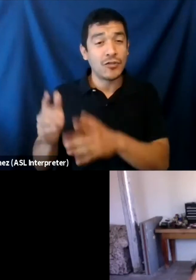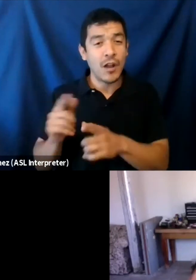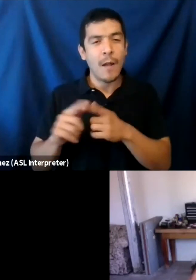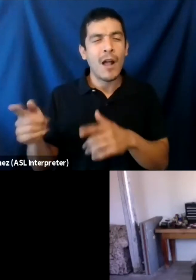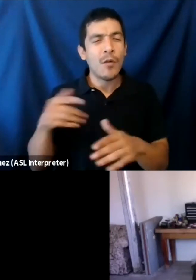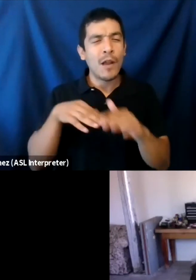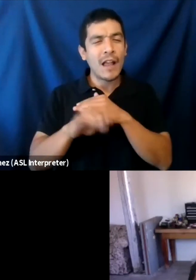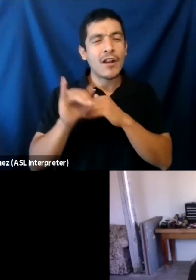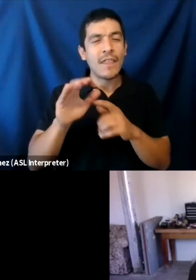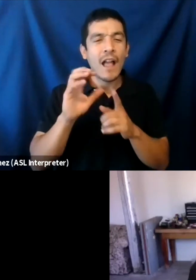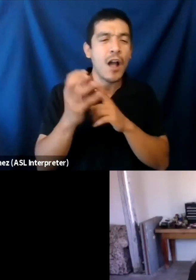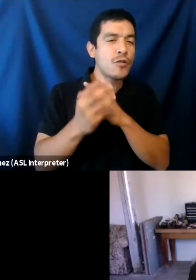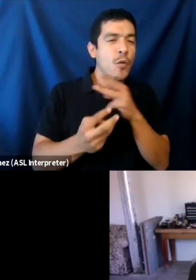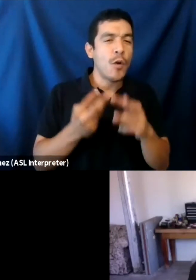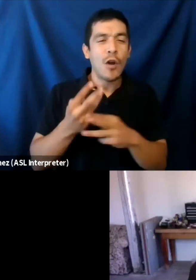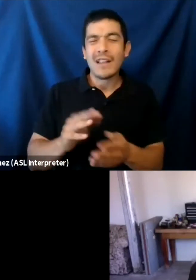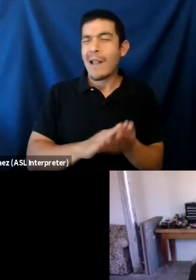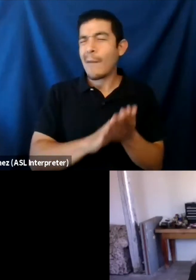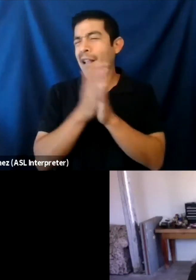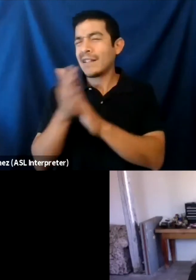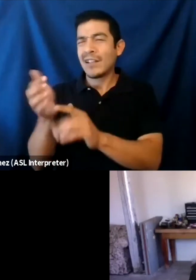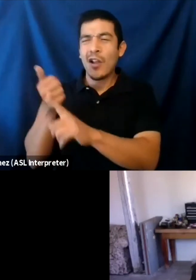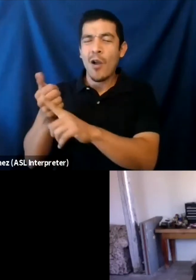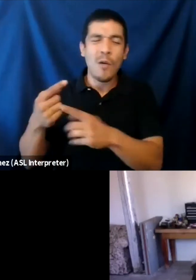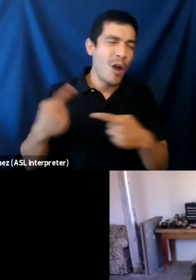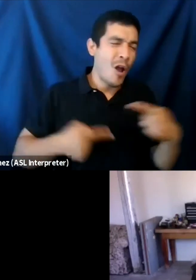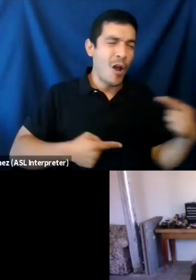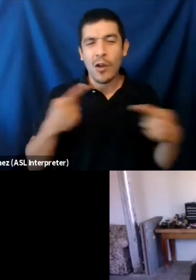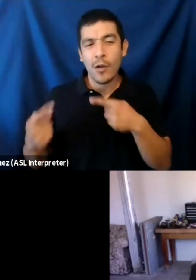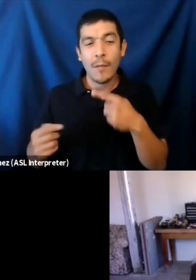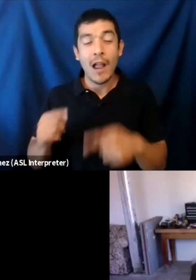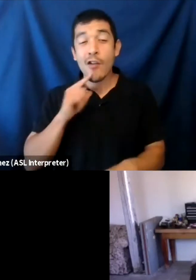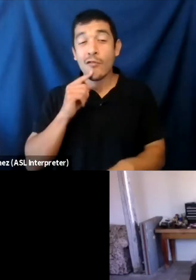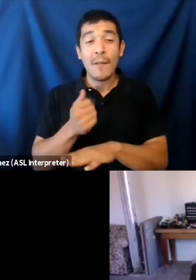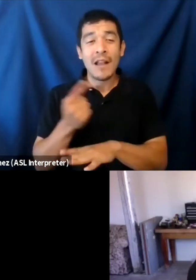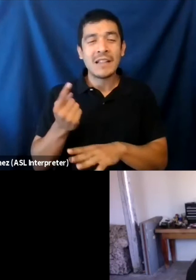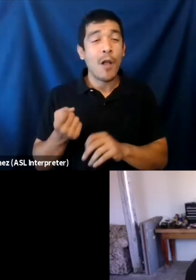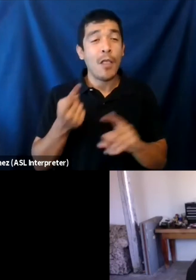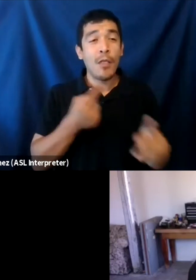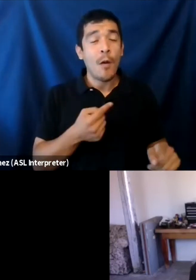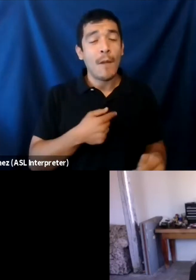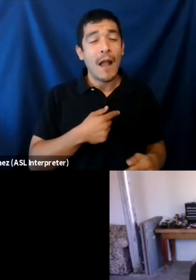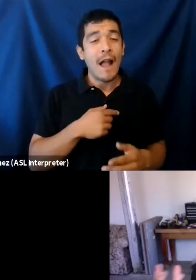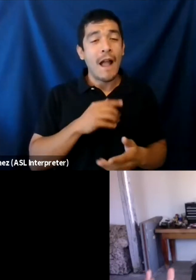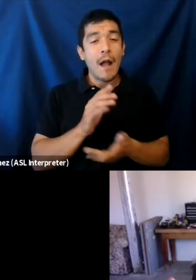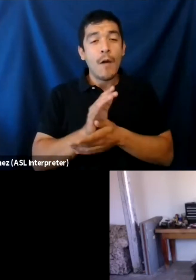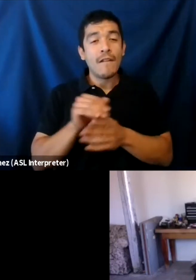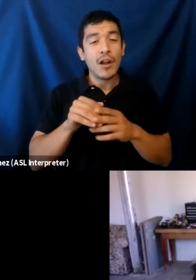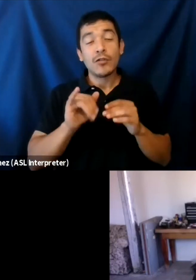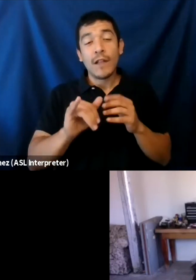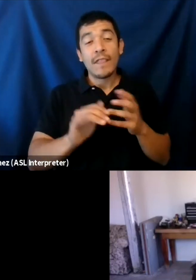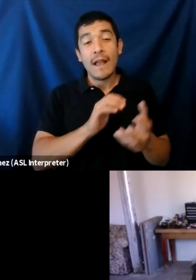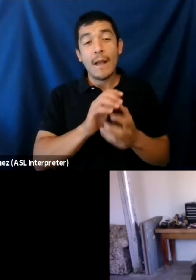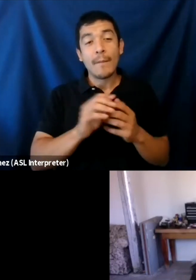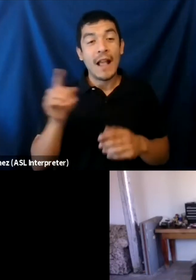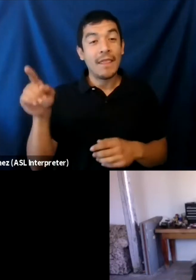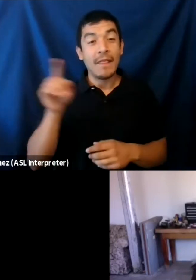and just became this whole thing, and basically someone threw my film into the mix and these bots, like I just watched it.